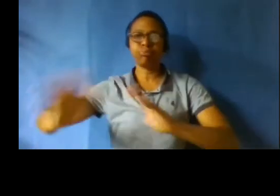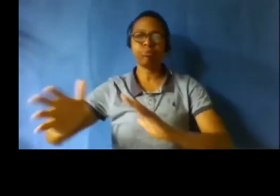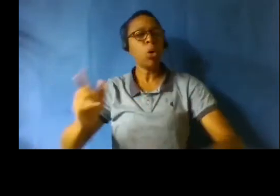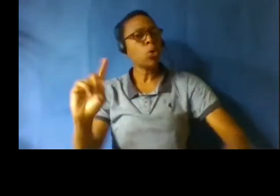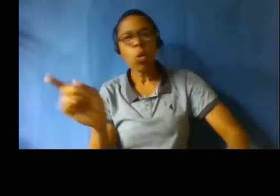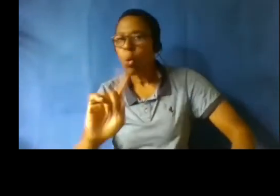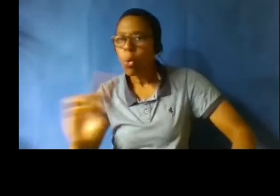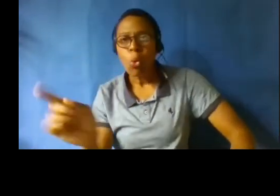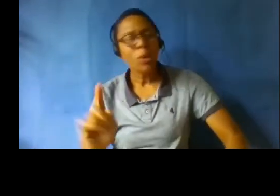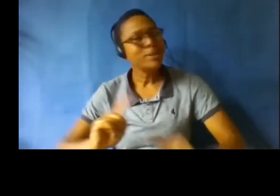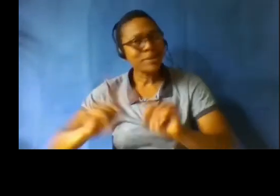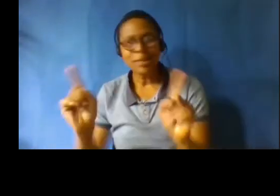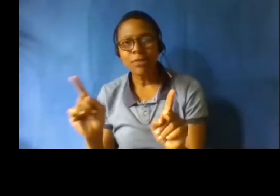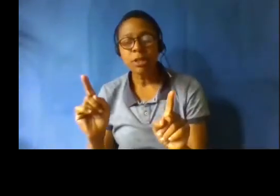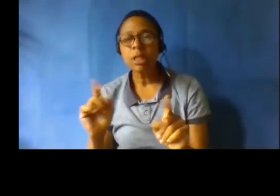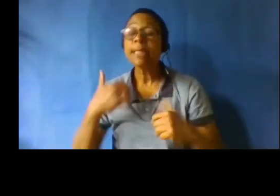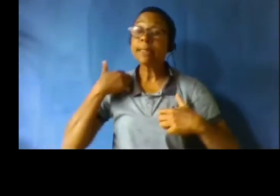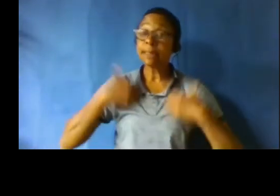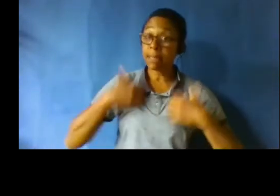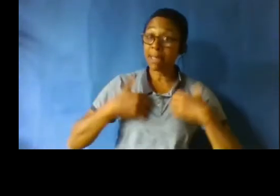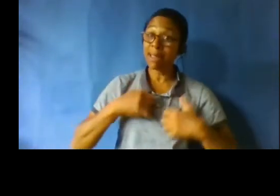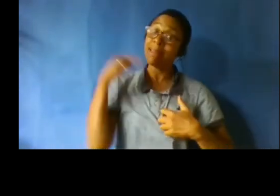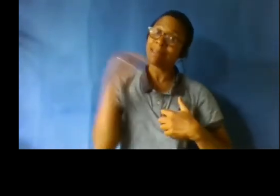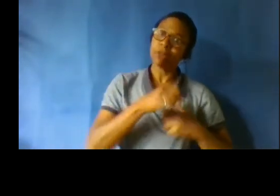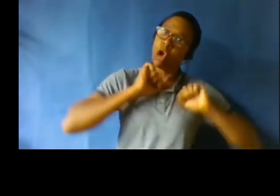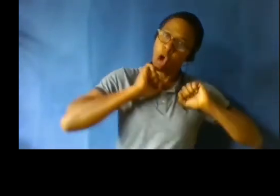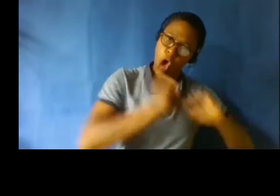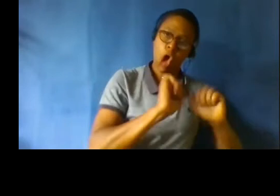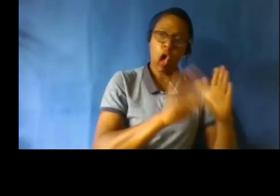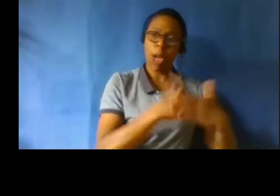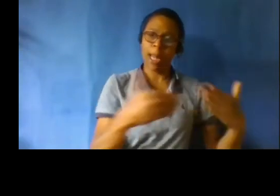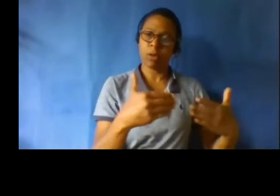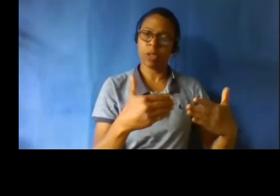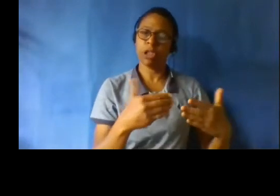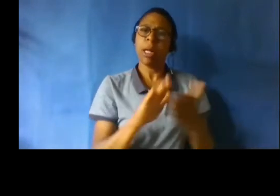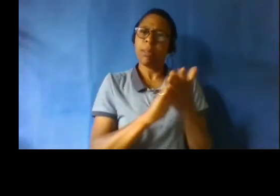language which short circuits are ideas about how language itself functions